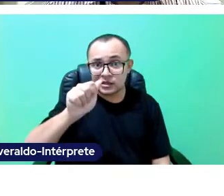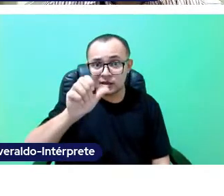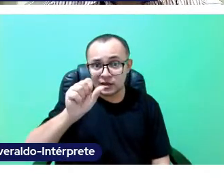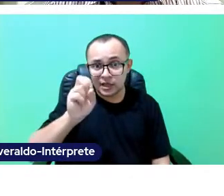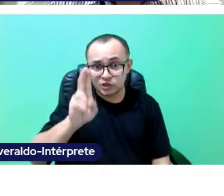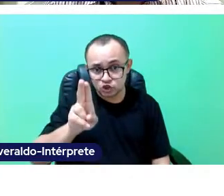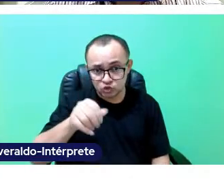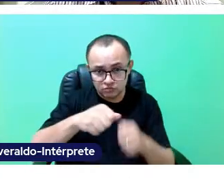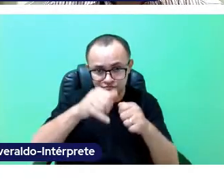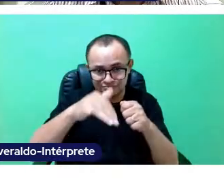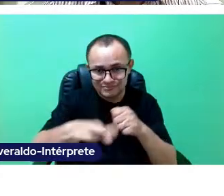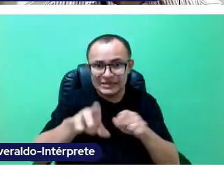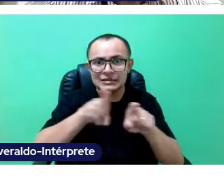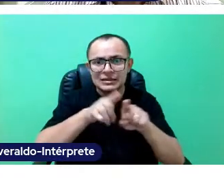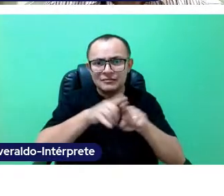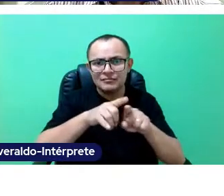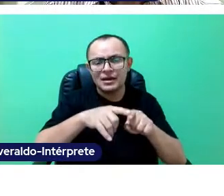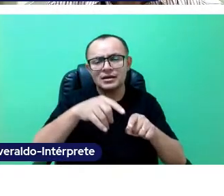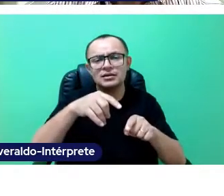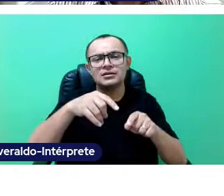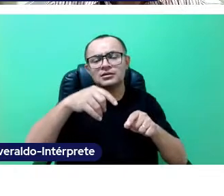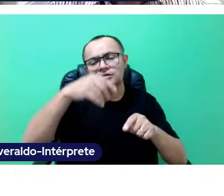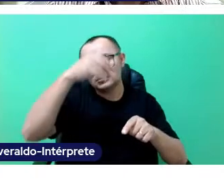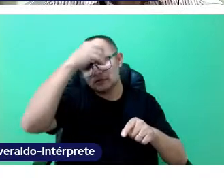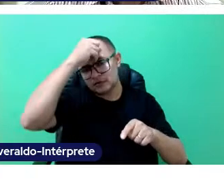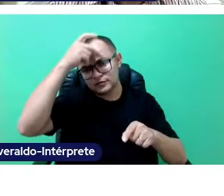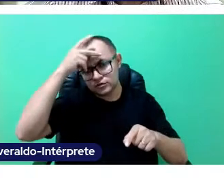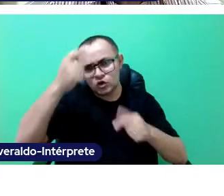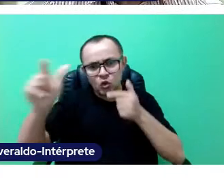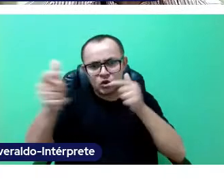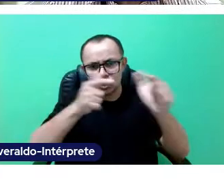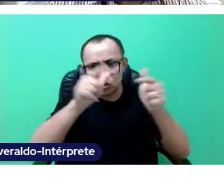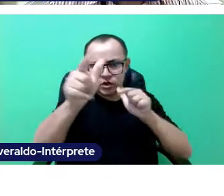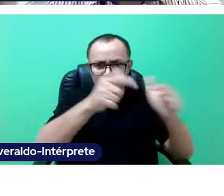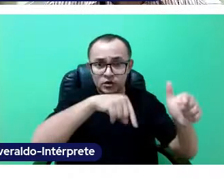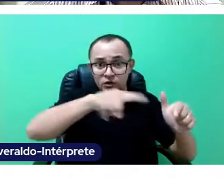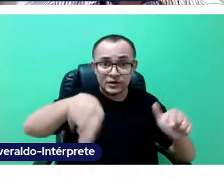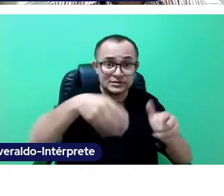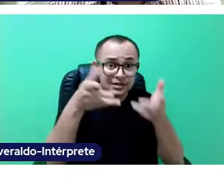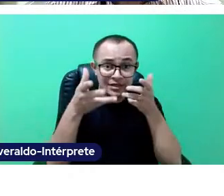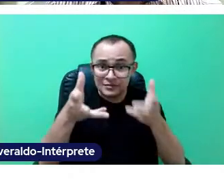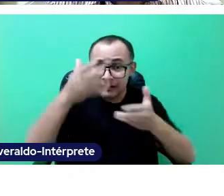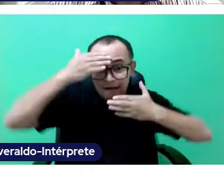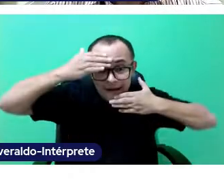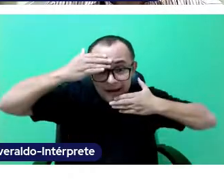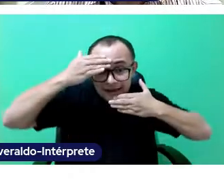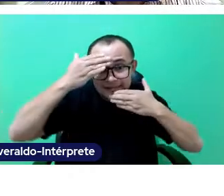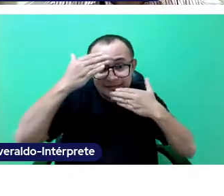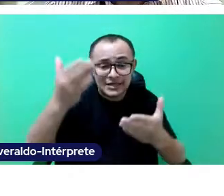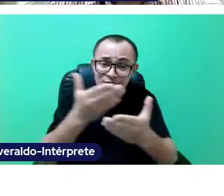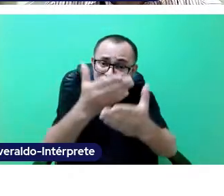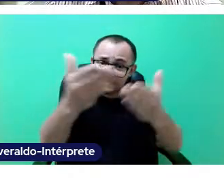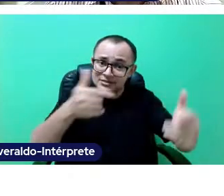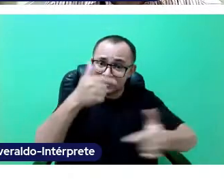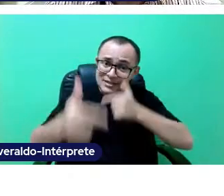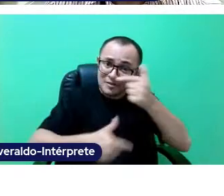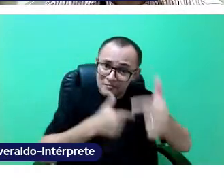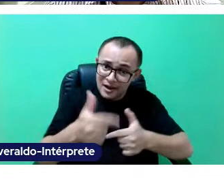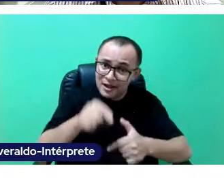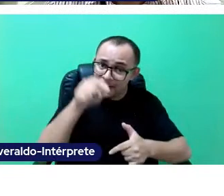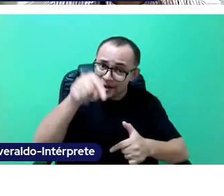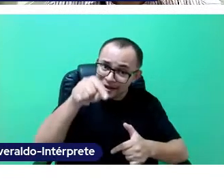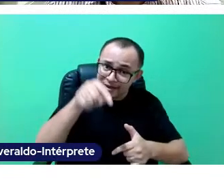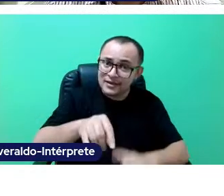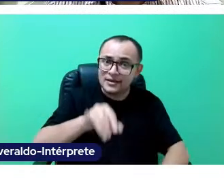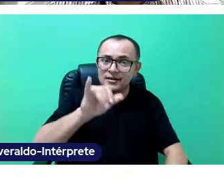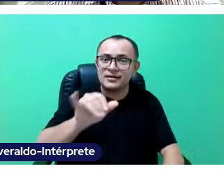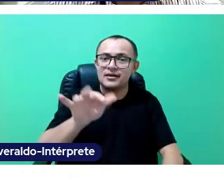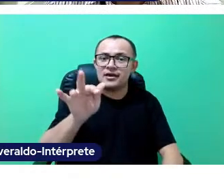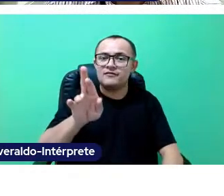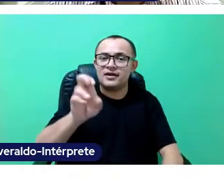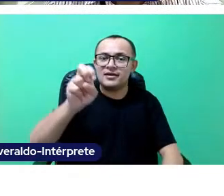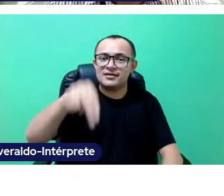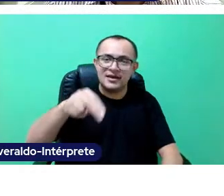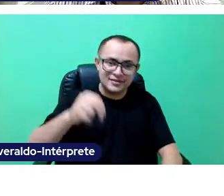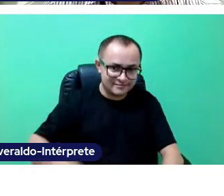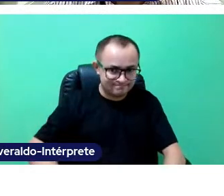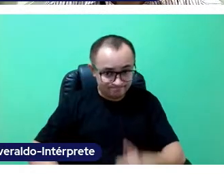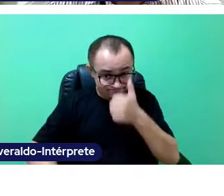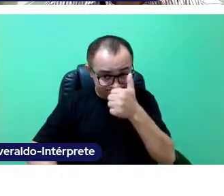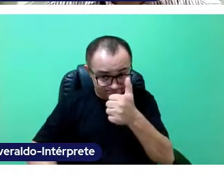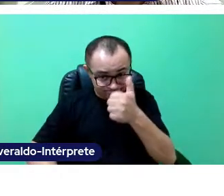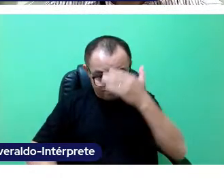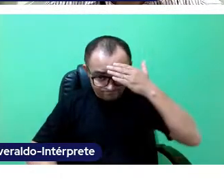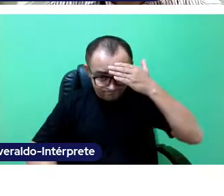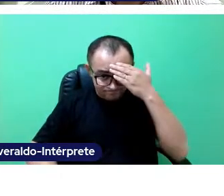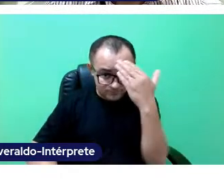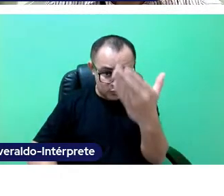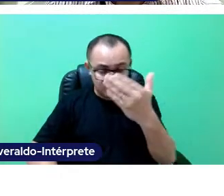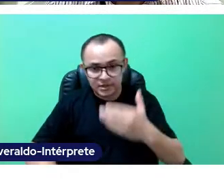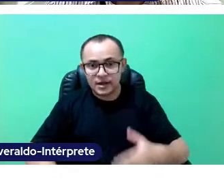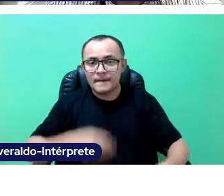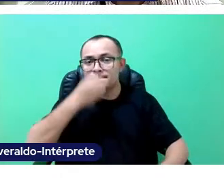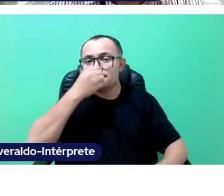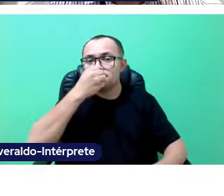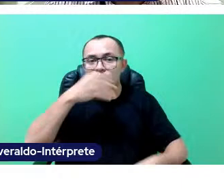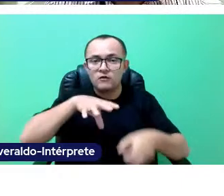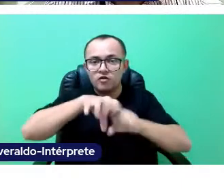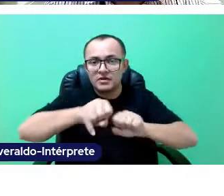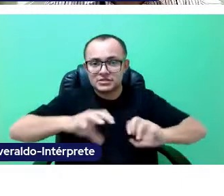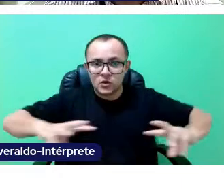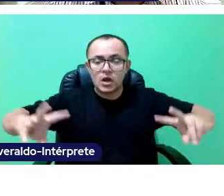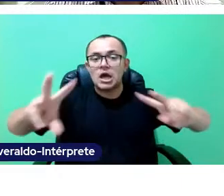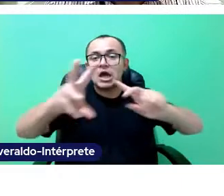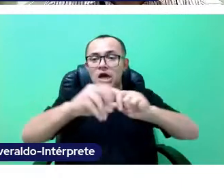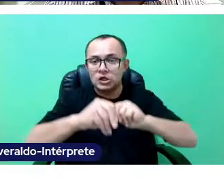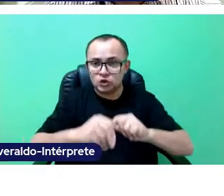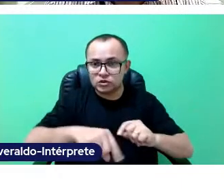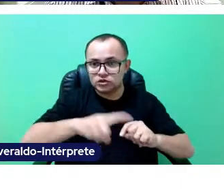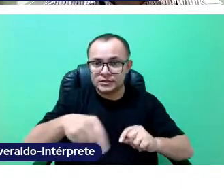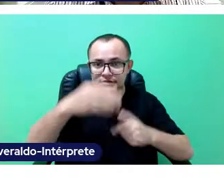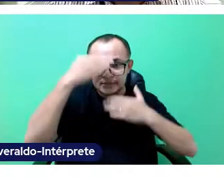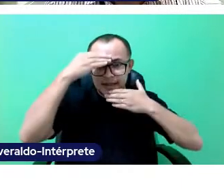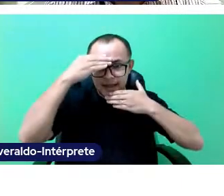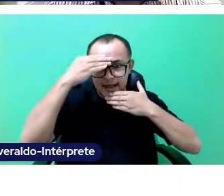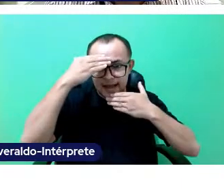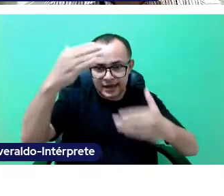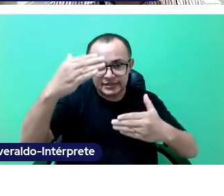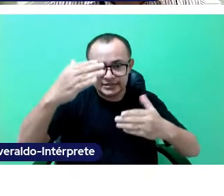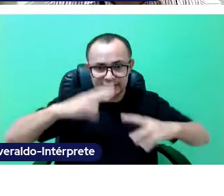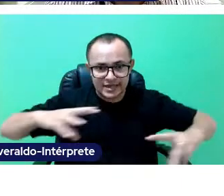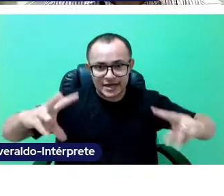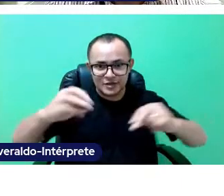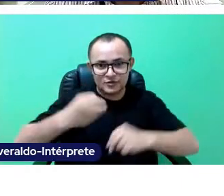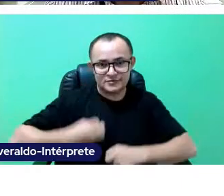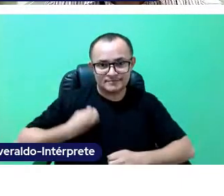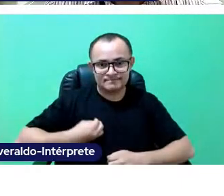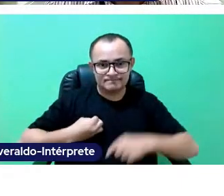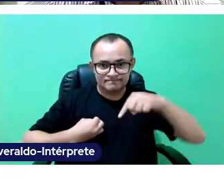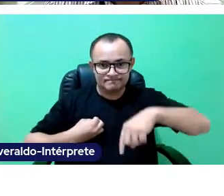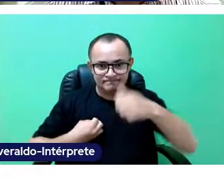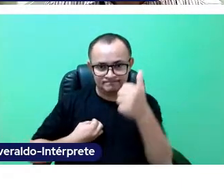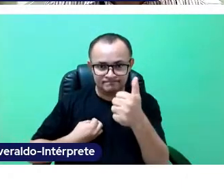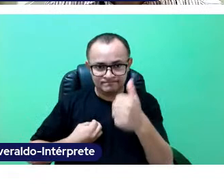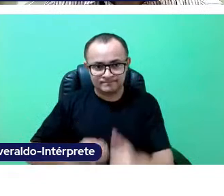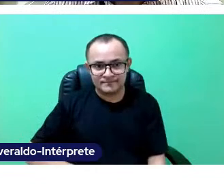So we would like to thank all of you for this event. So, good event to everyone. - Thank you, and until soon!